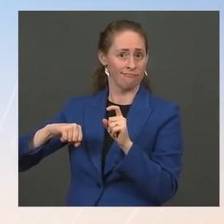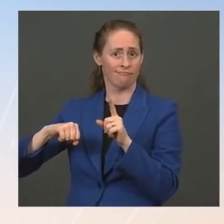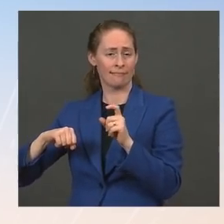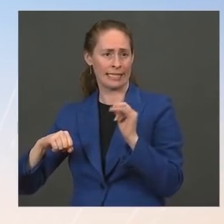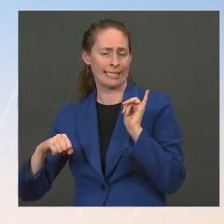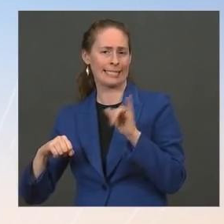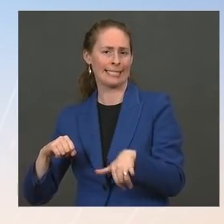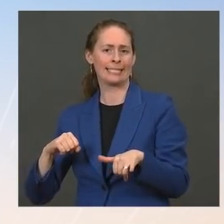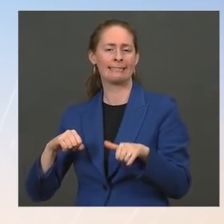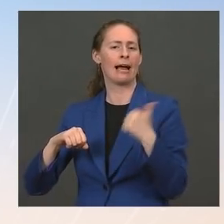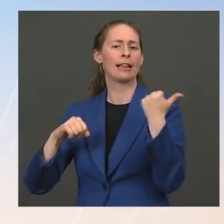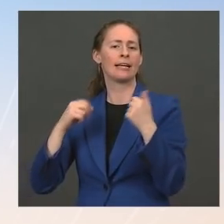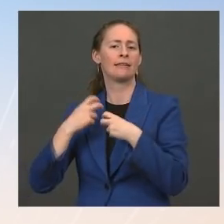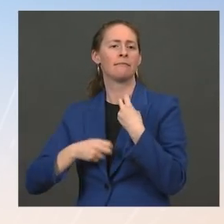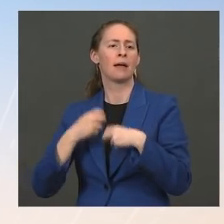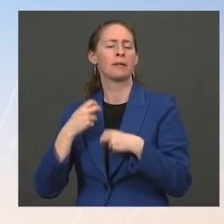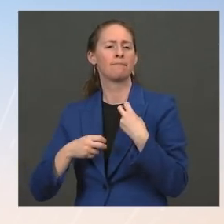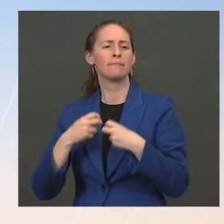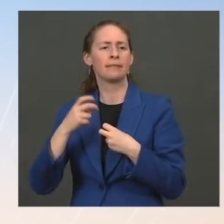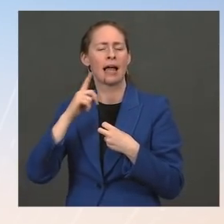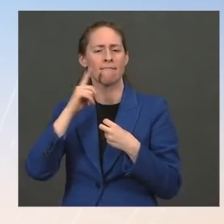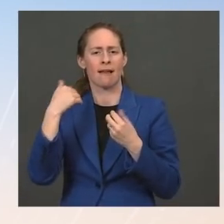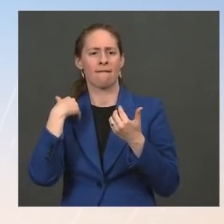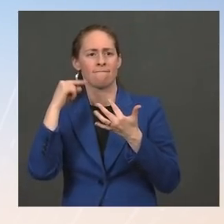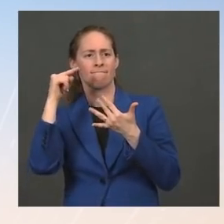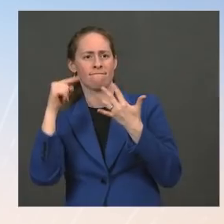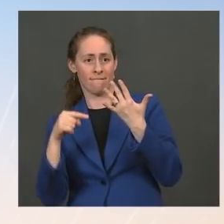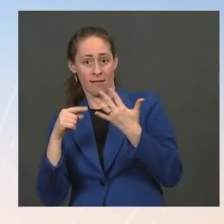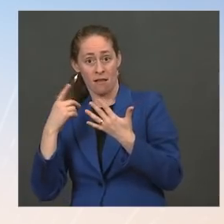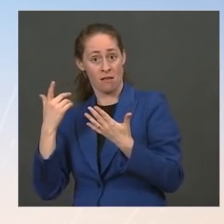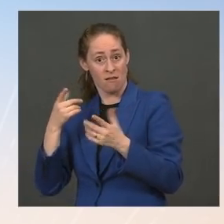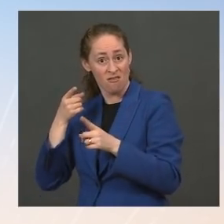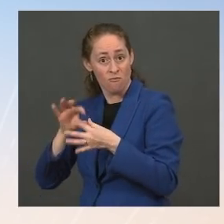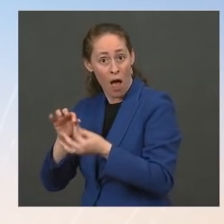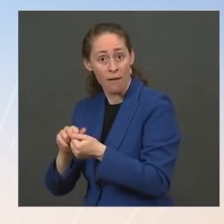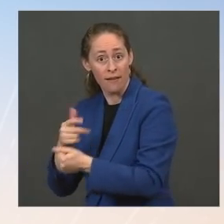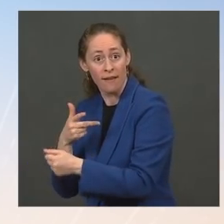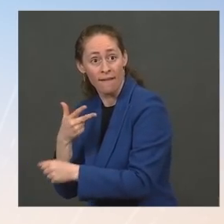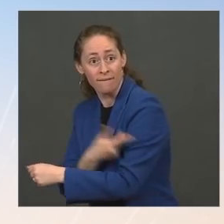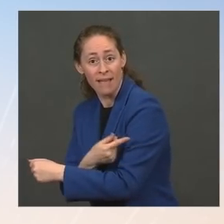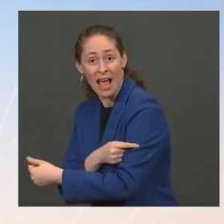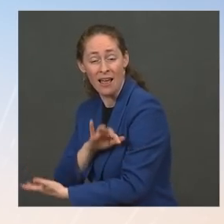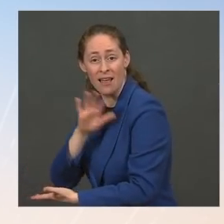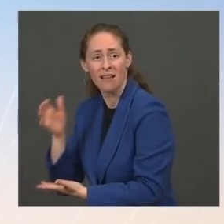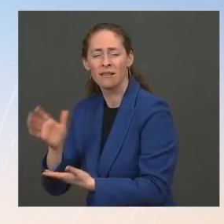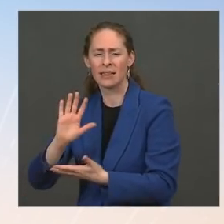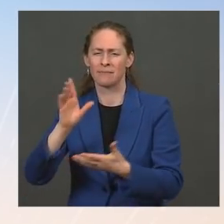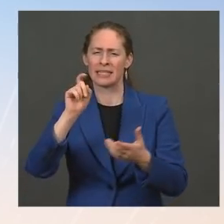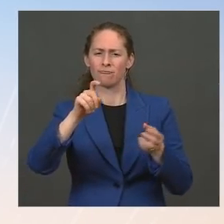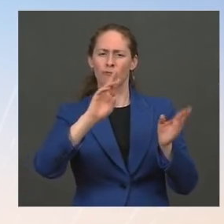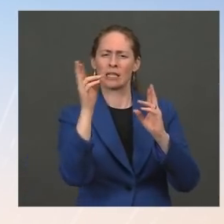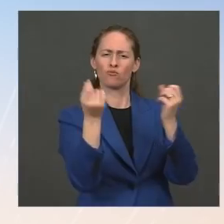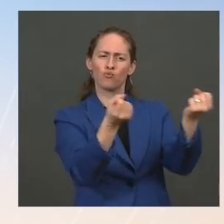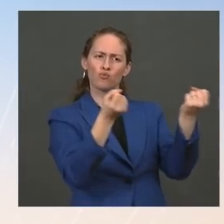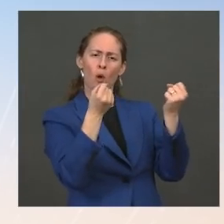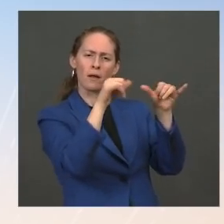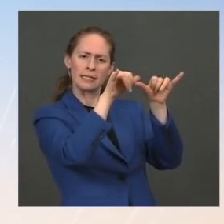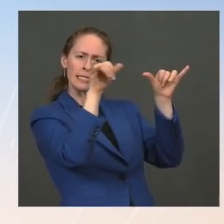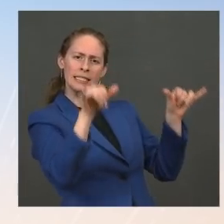but also the apparatus, the capability, and also addressing vaccine hesitancy -- which is, as you know, something that we have worked hard to address in this country.